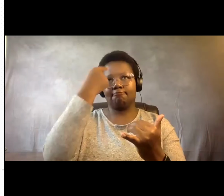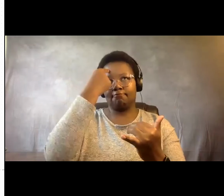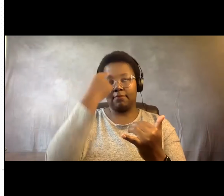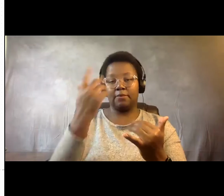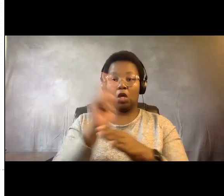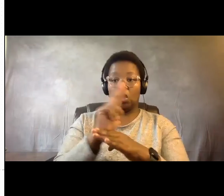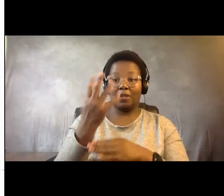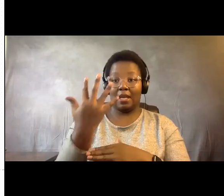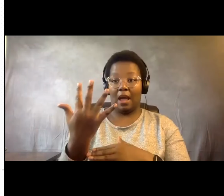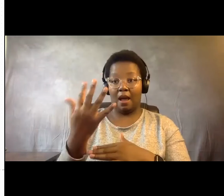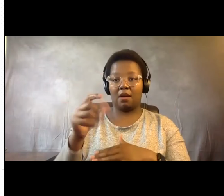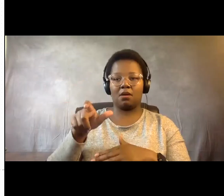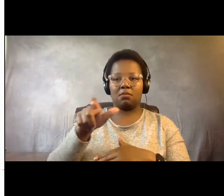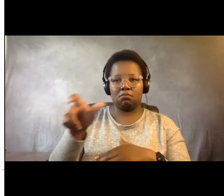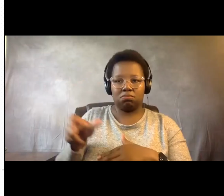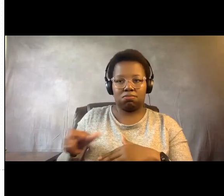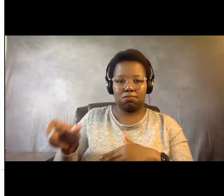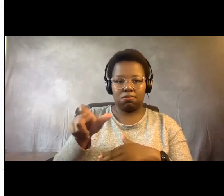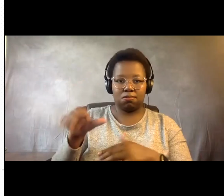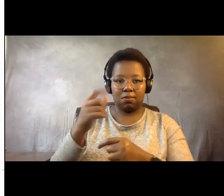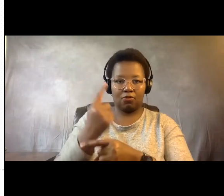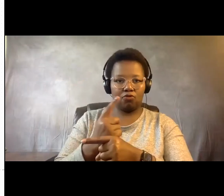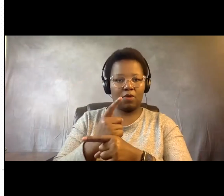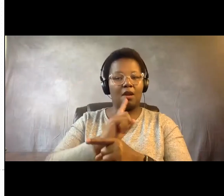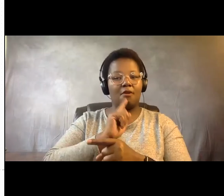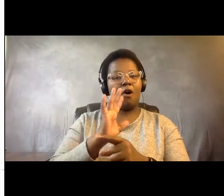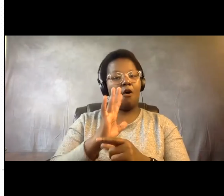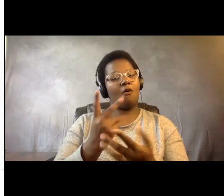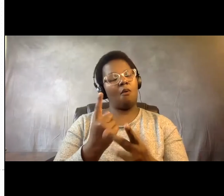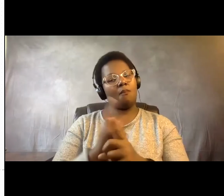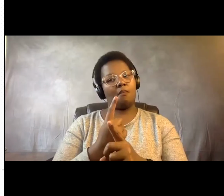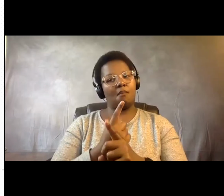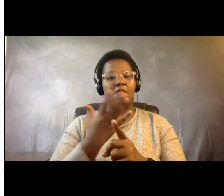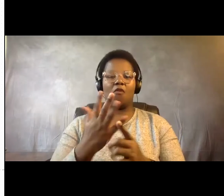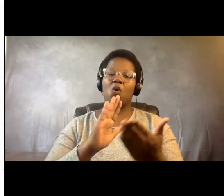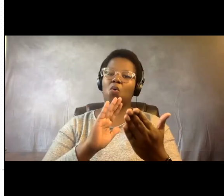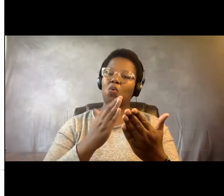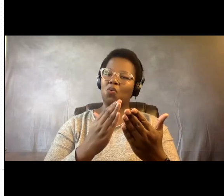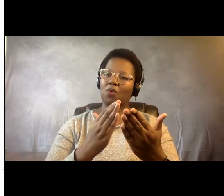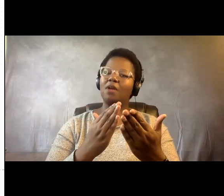In real life of course, often for cooking recipe websites you will be using a content management